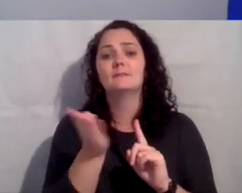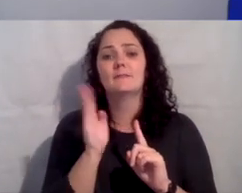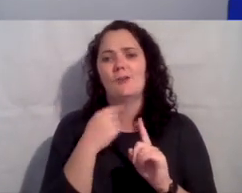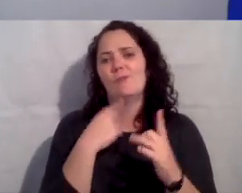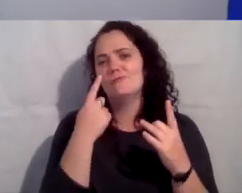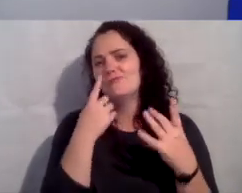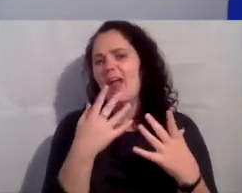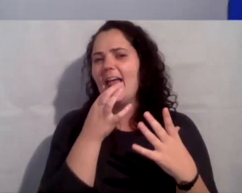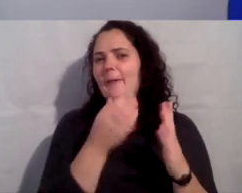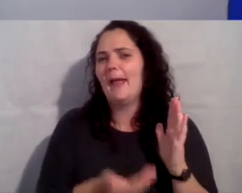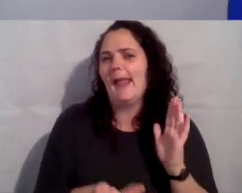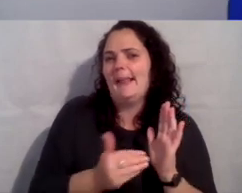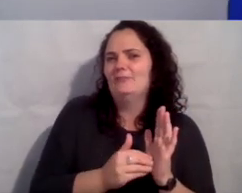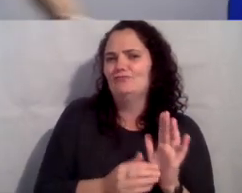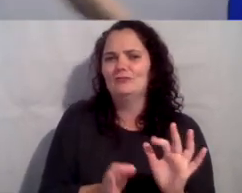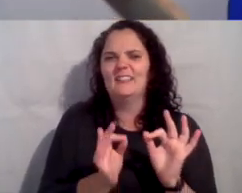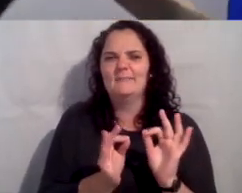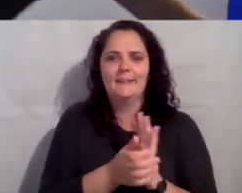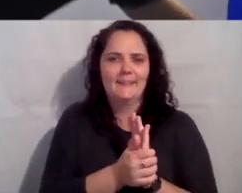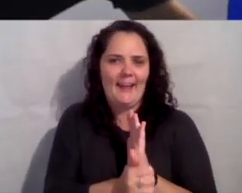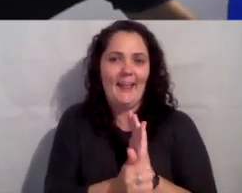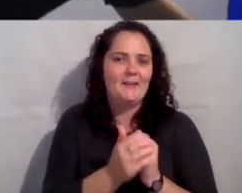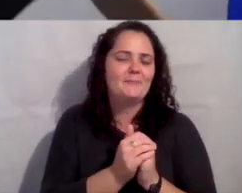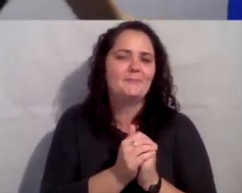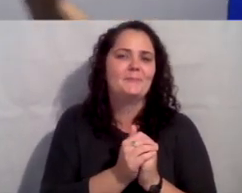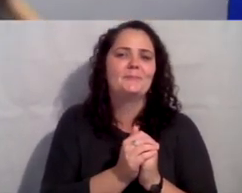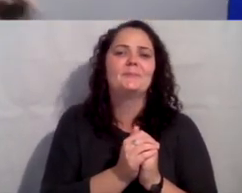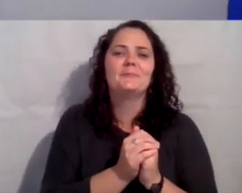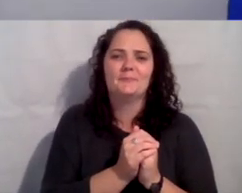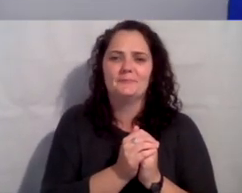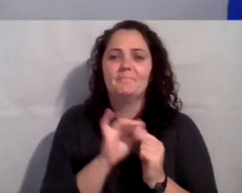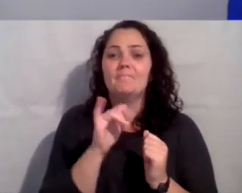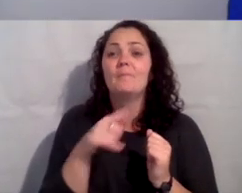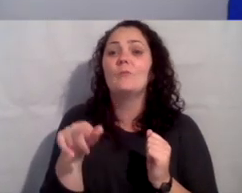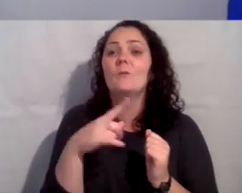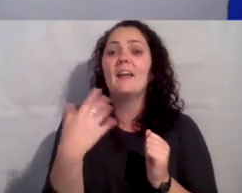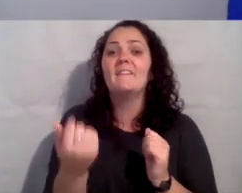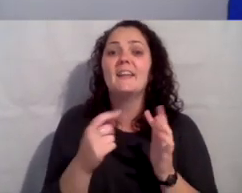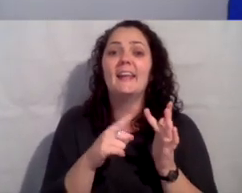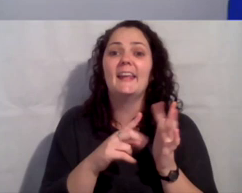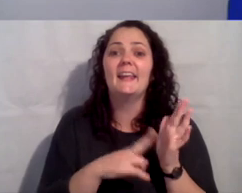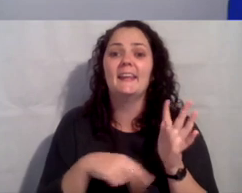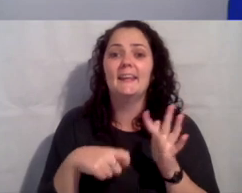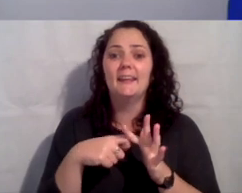technique that's a bit of an extra – if any of you out there listening here this evening also have a bottle of ink hanging around – and I've